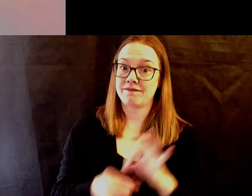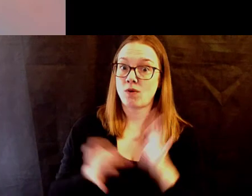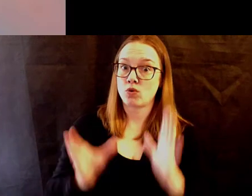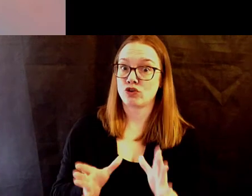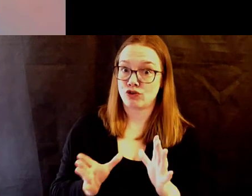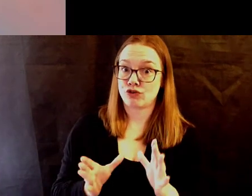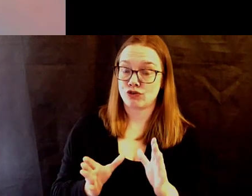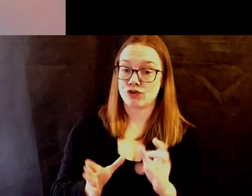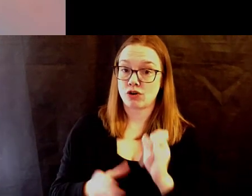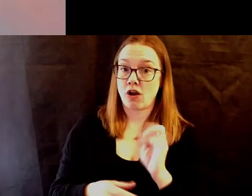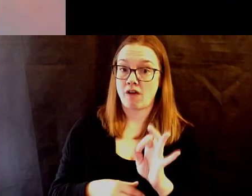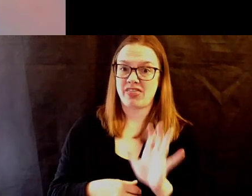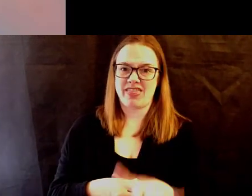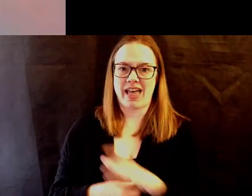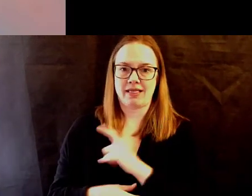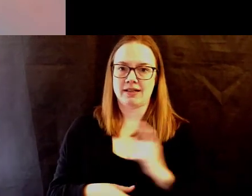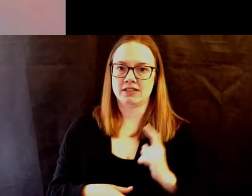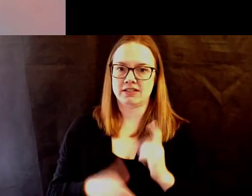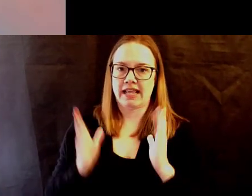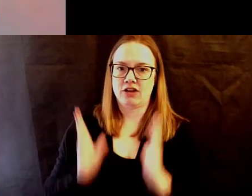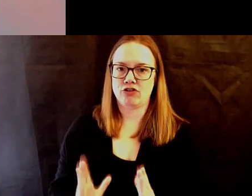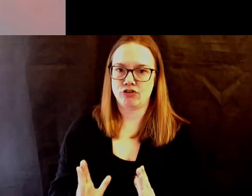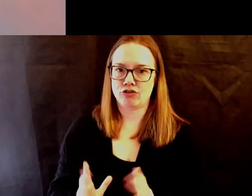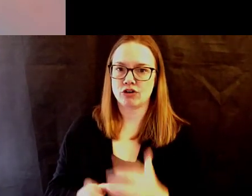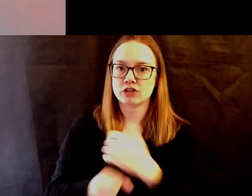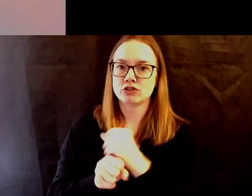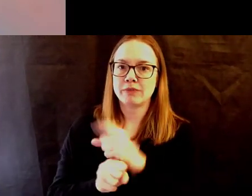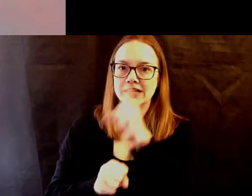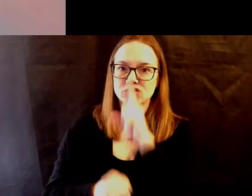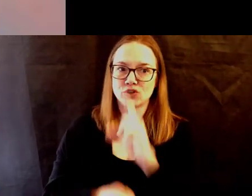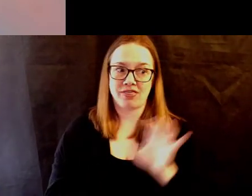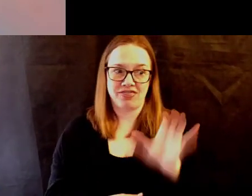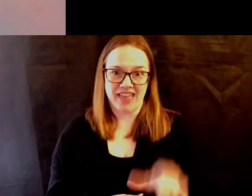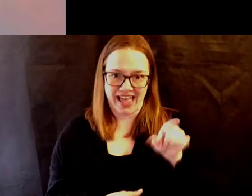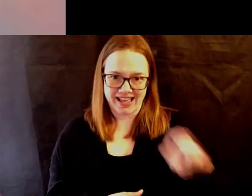to make sure that that person spoke to their legislator.